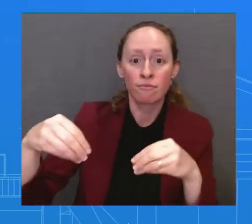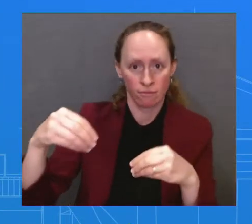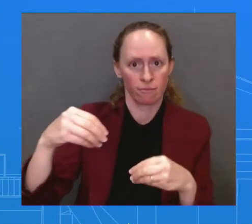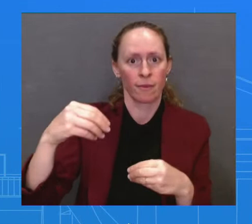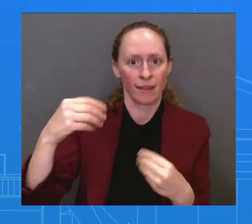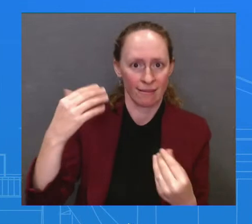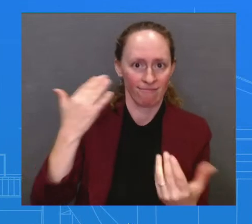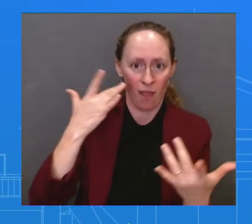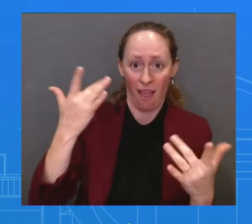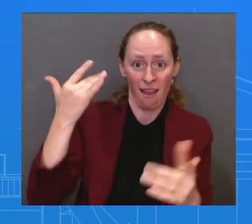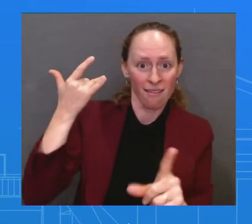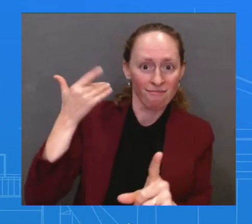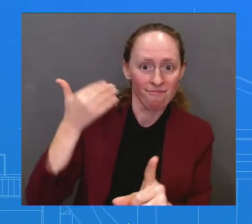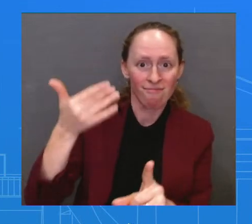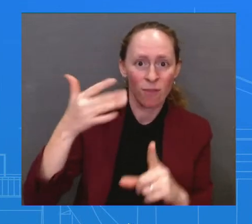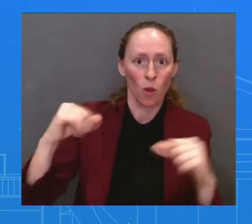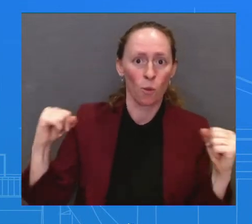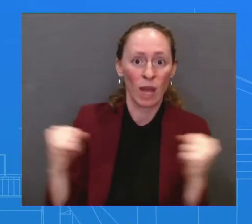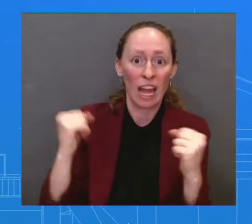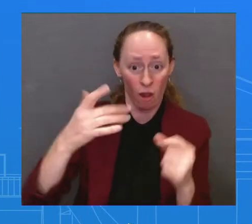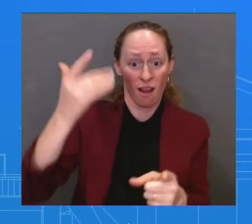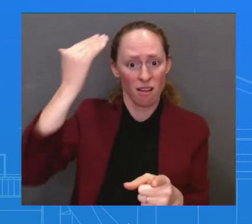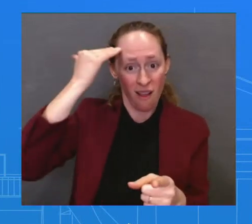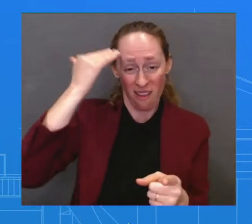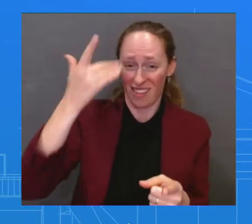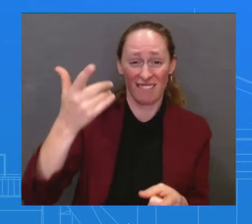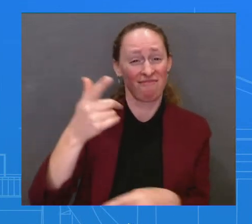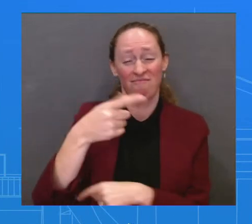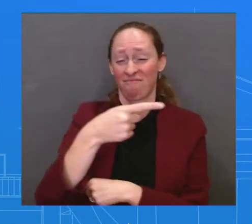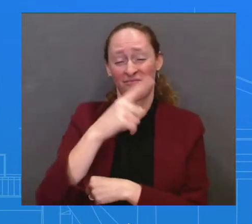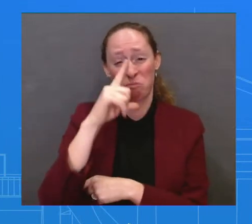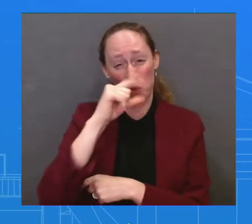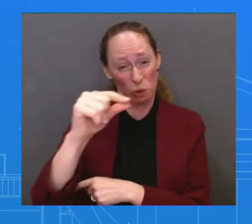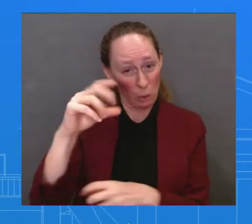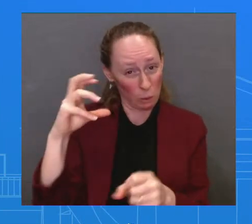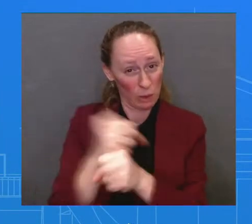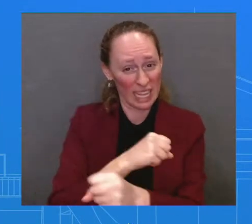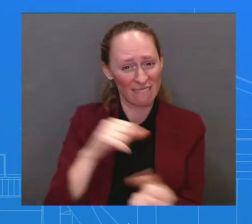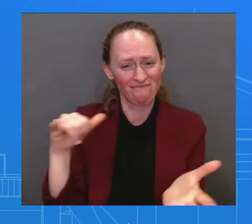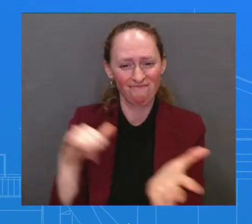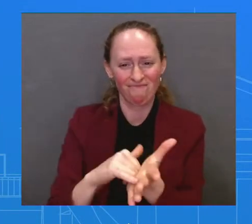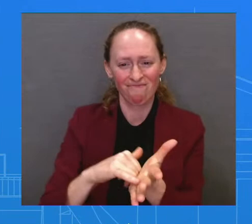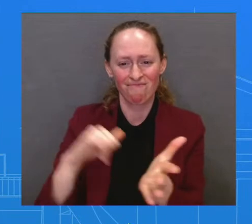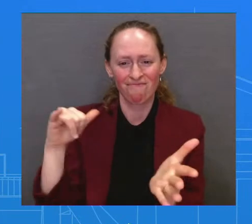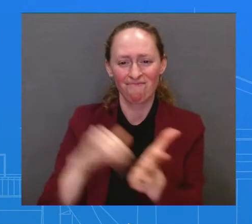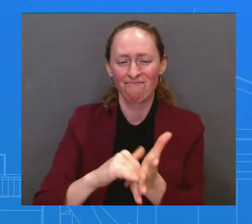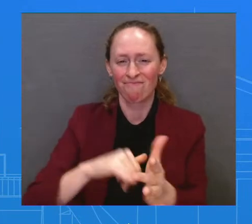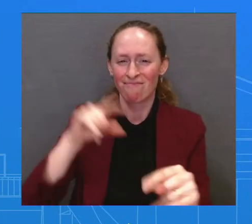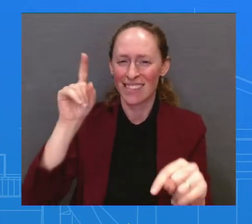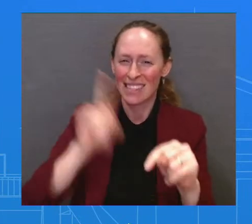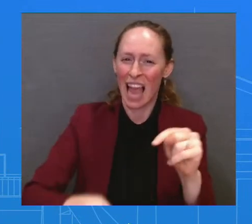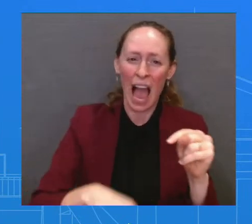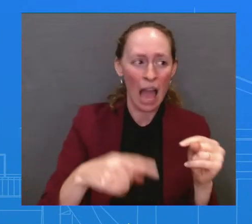reduced to and is resorting to attacks that are intended to plunge ordinary people's